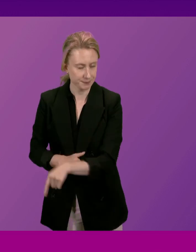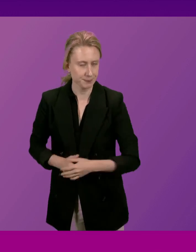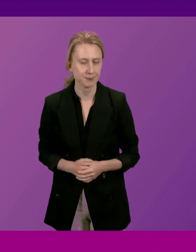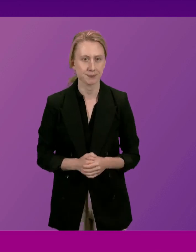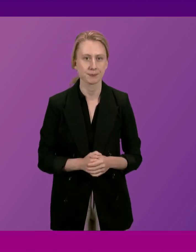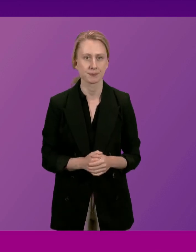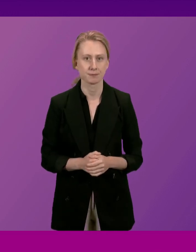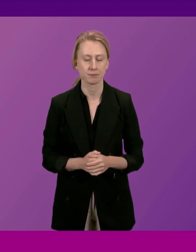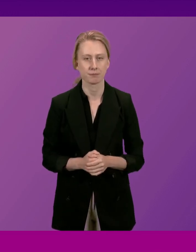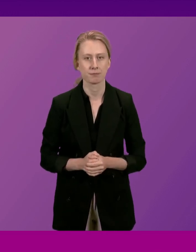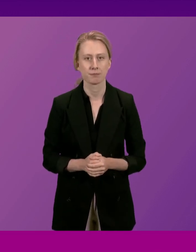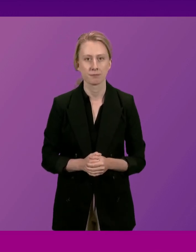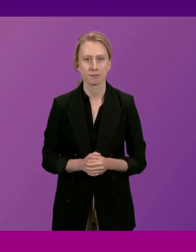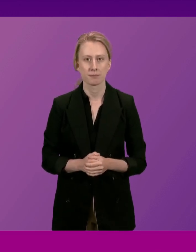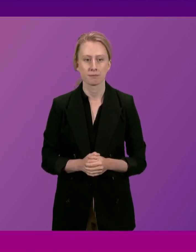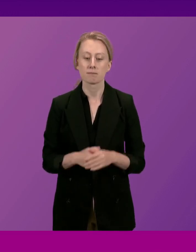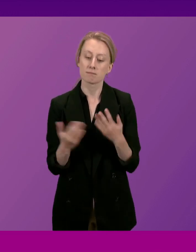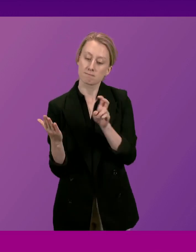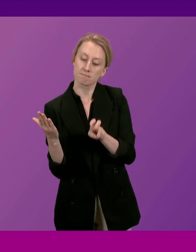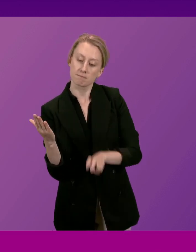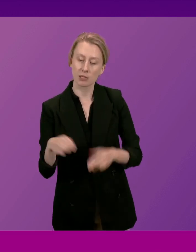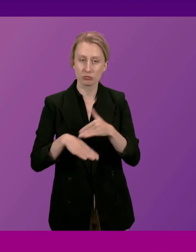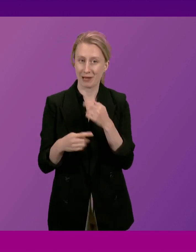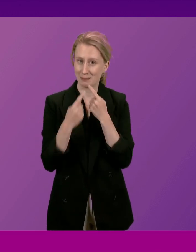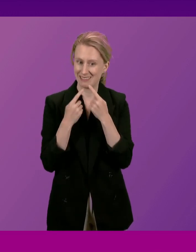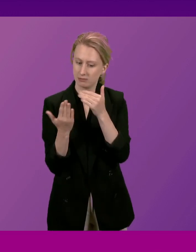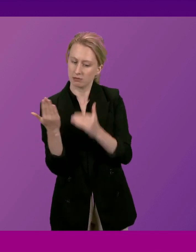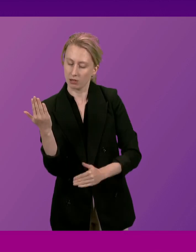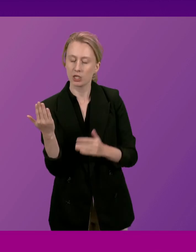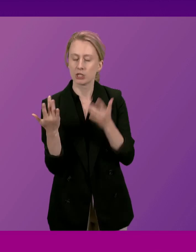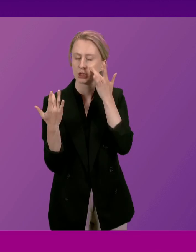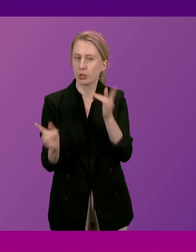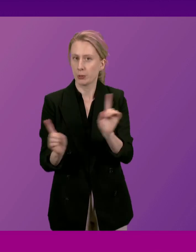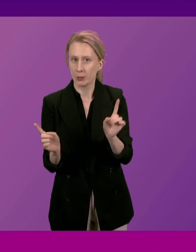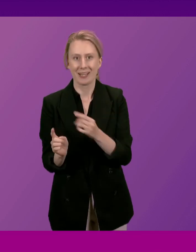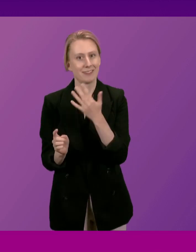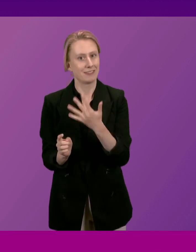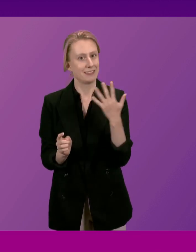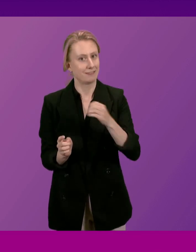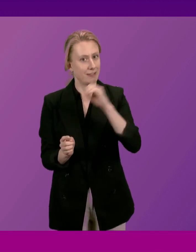We have recorded crime data that shows that there has been a 55 per cent fall in attempted murder